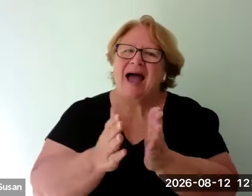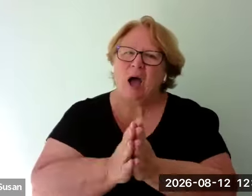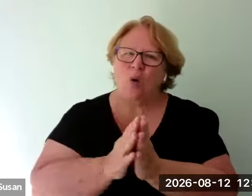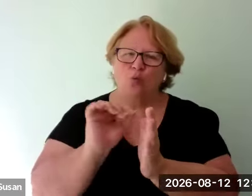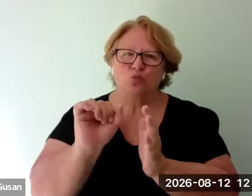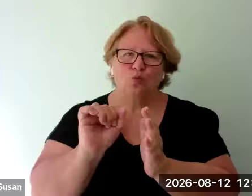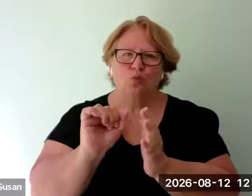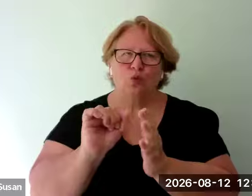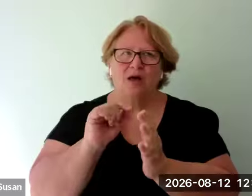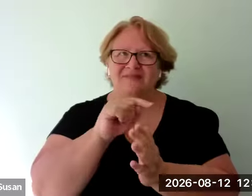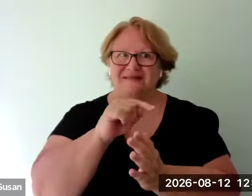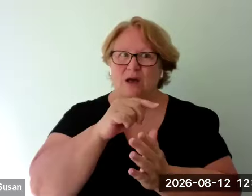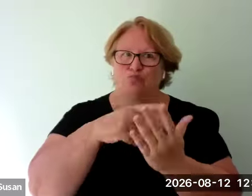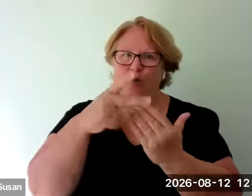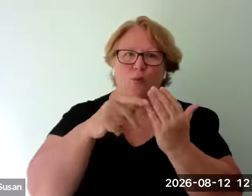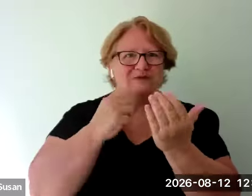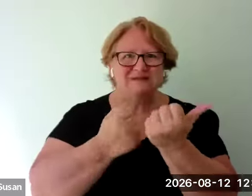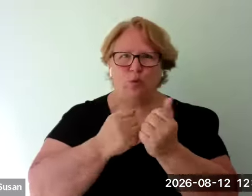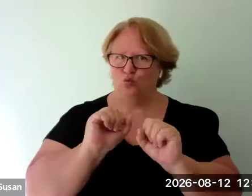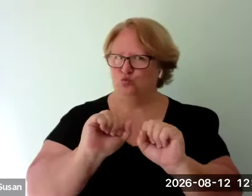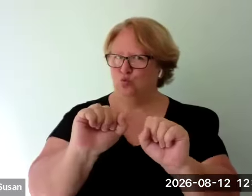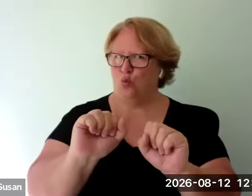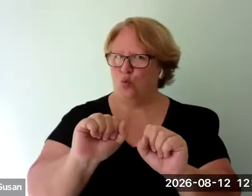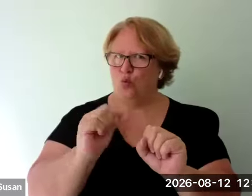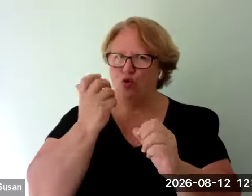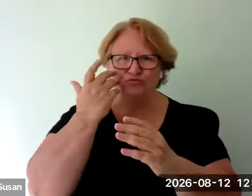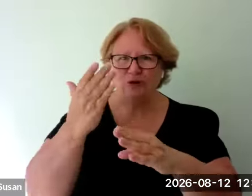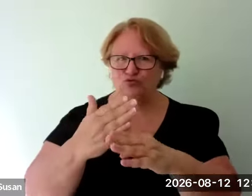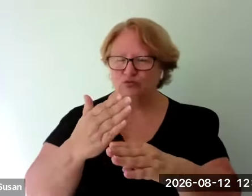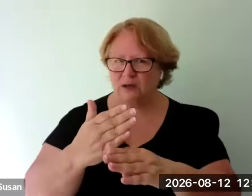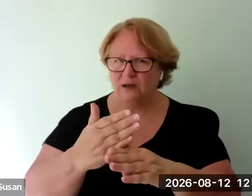So strong applications. These are ones that will explain how